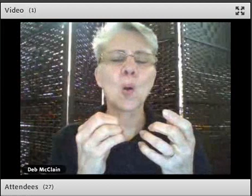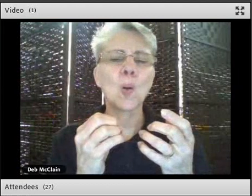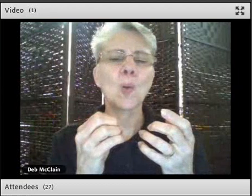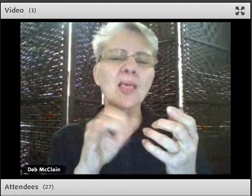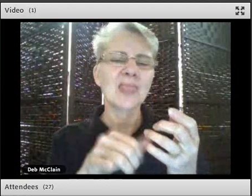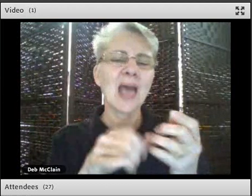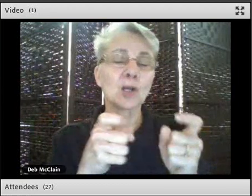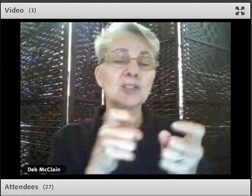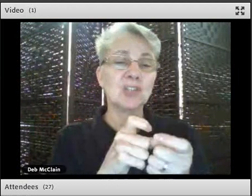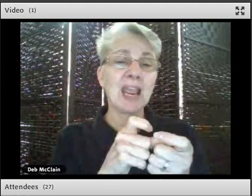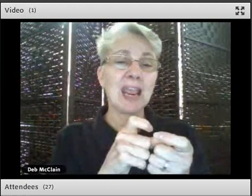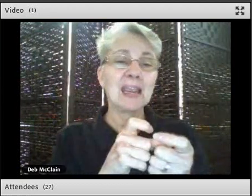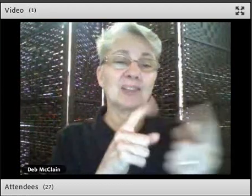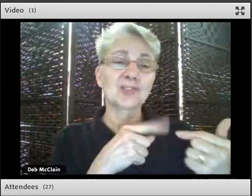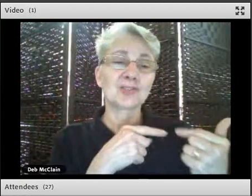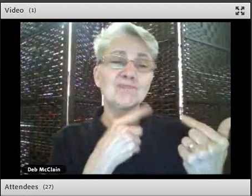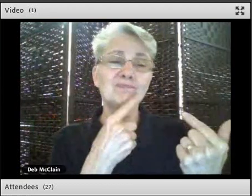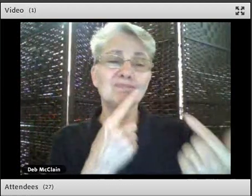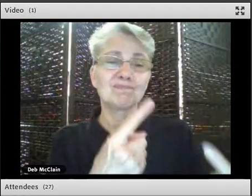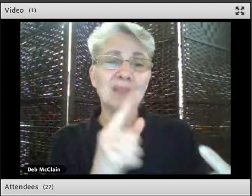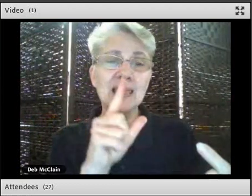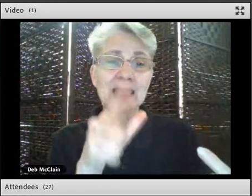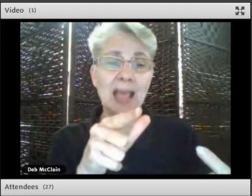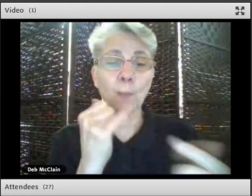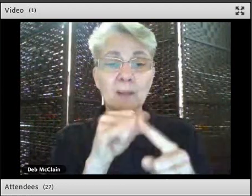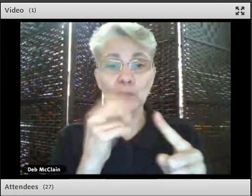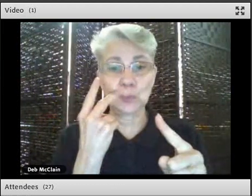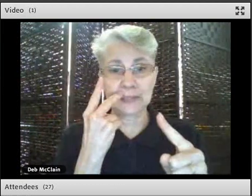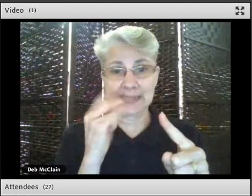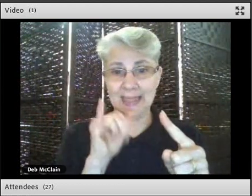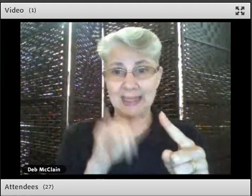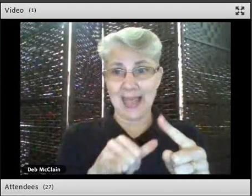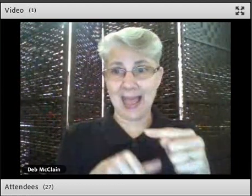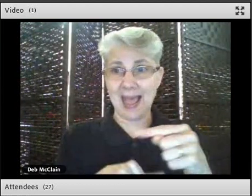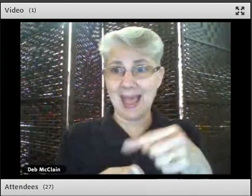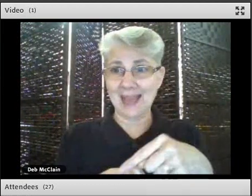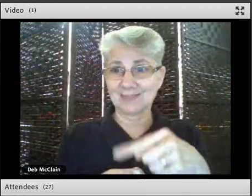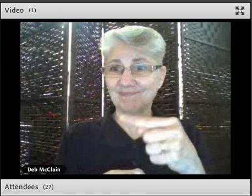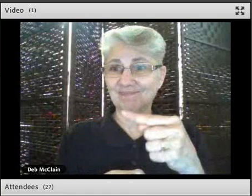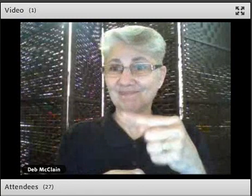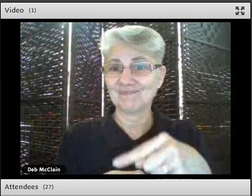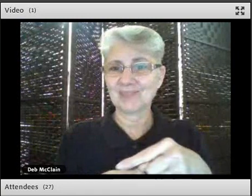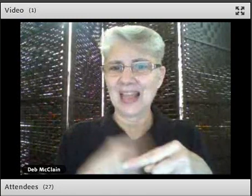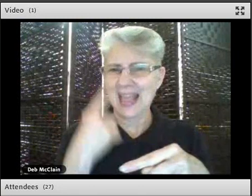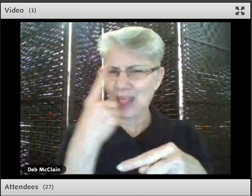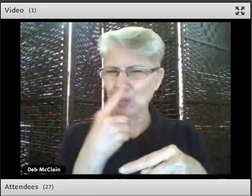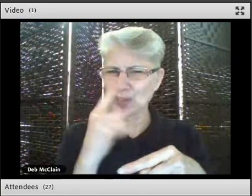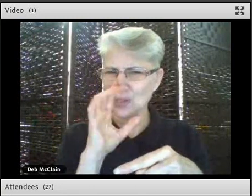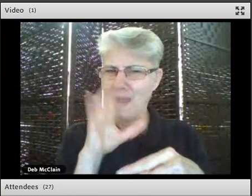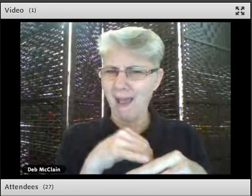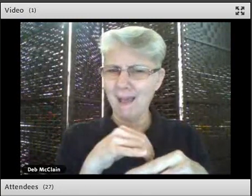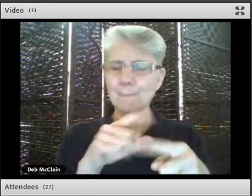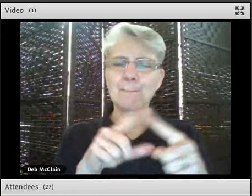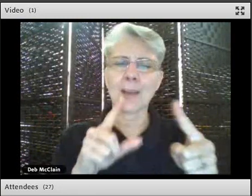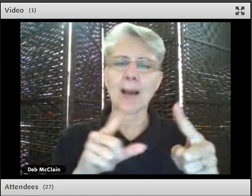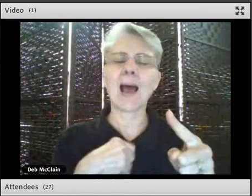but I assure you that it's on the up-and-up. It's an LC practice, and you don't need to edit it